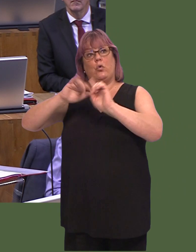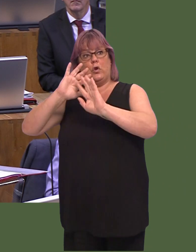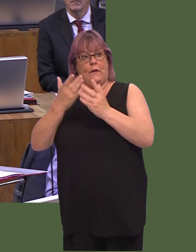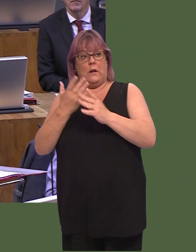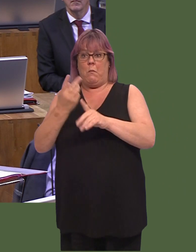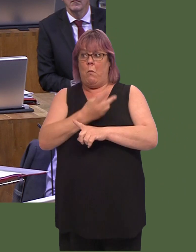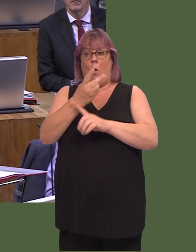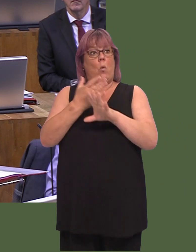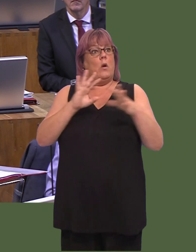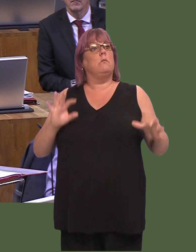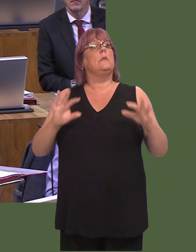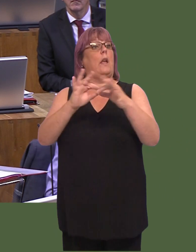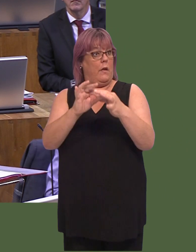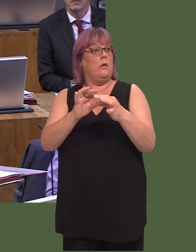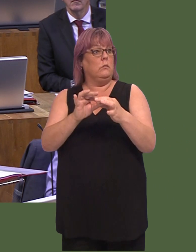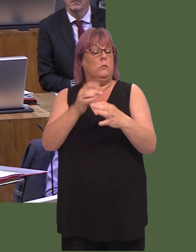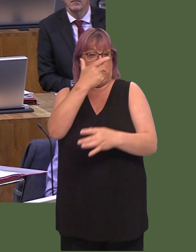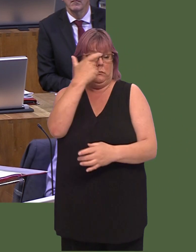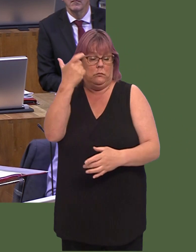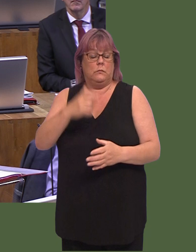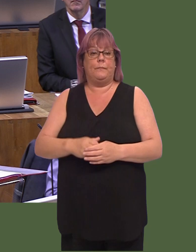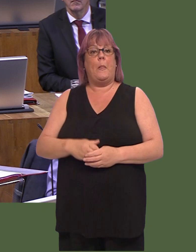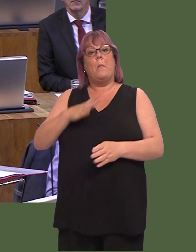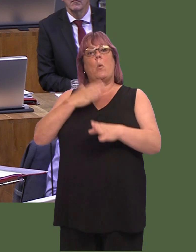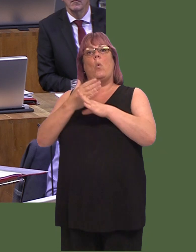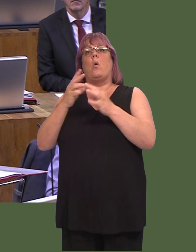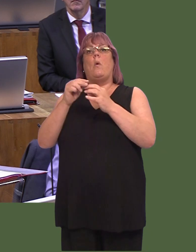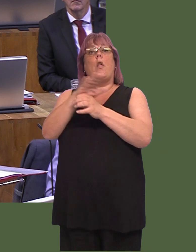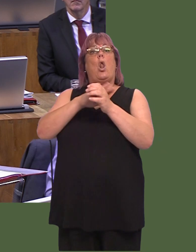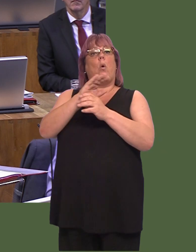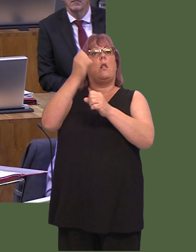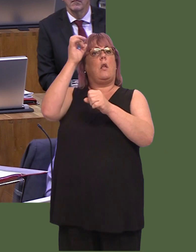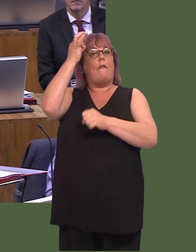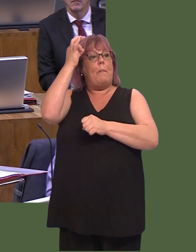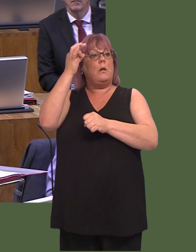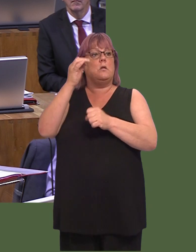The two run very much together. And that is what we are doing, working with our local government colleagues, to make sure